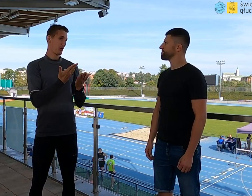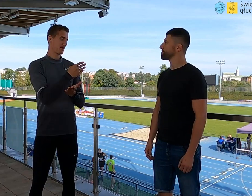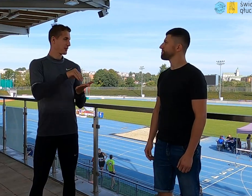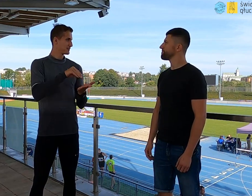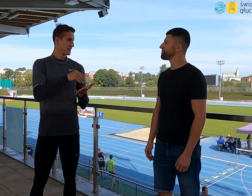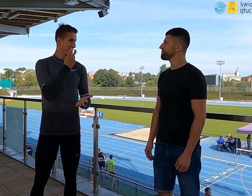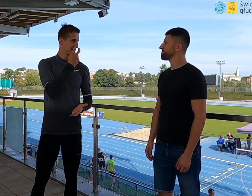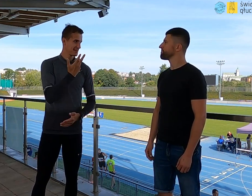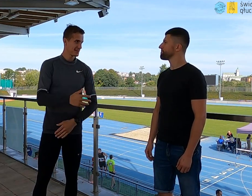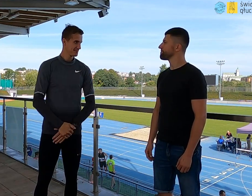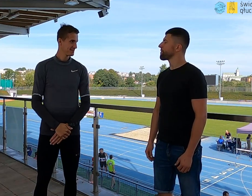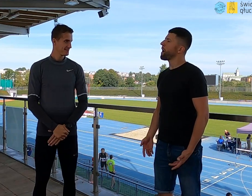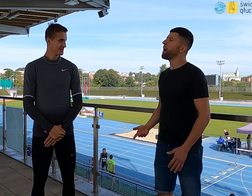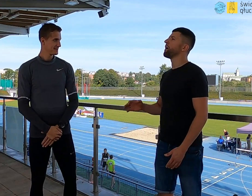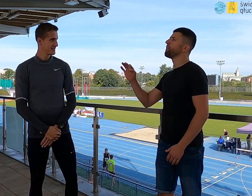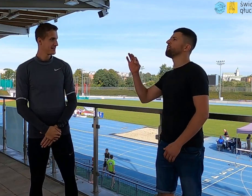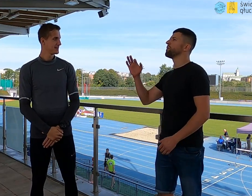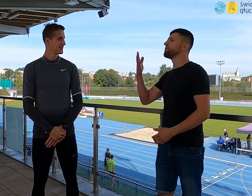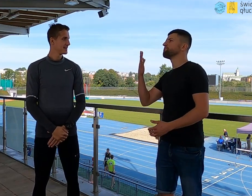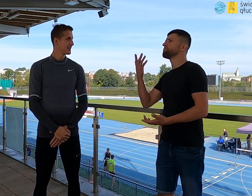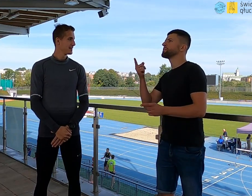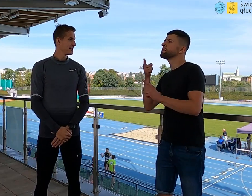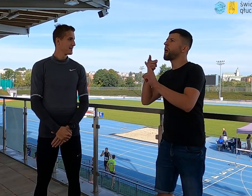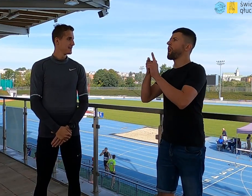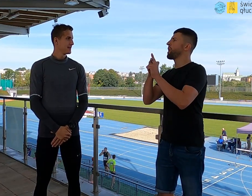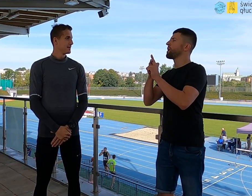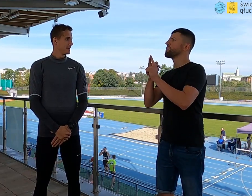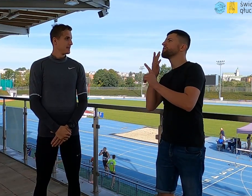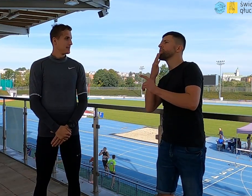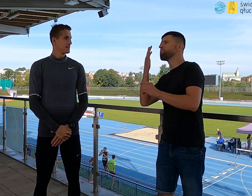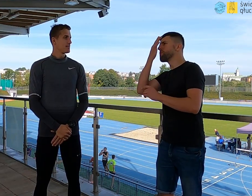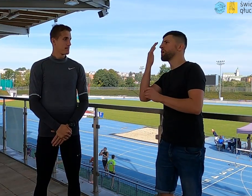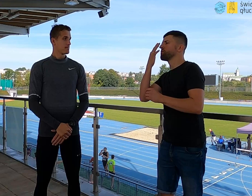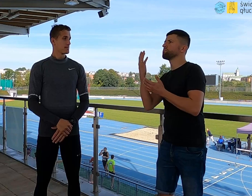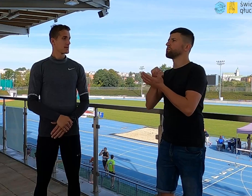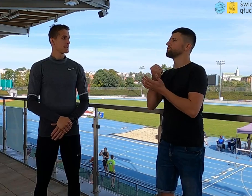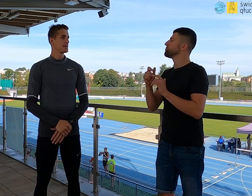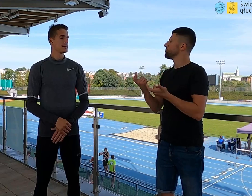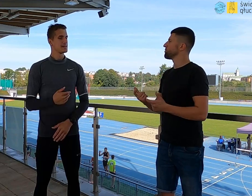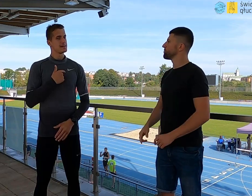It's a new, interesting experience for me. What is your goal? What is your sports dream?